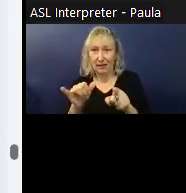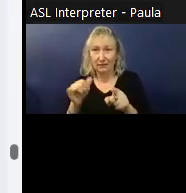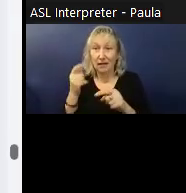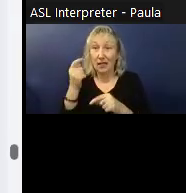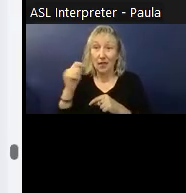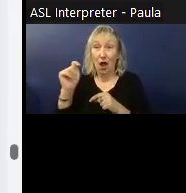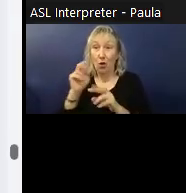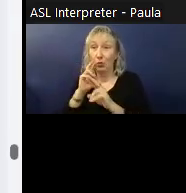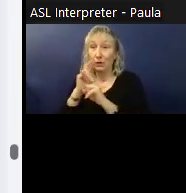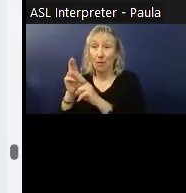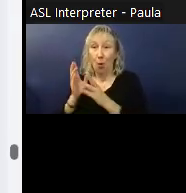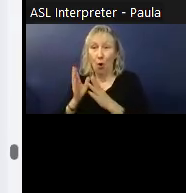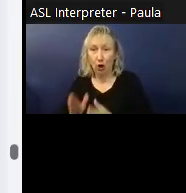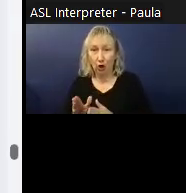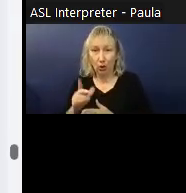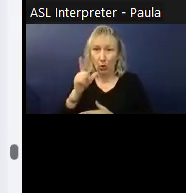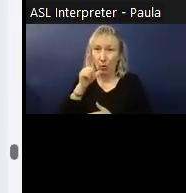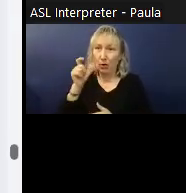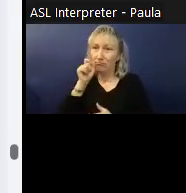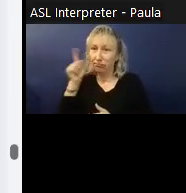victim can receive the outcome.